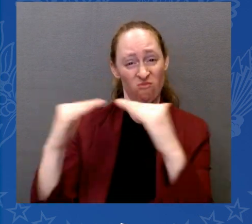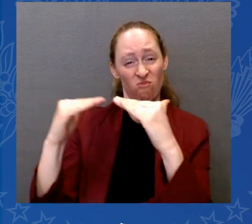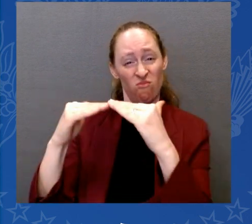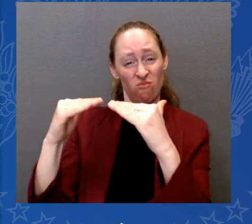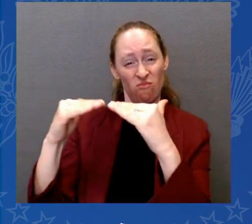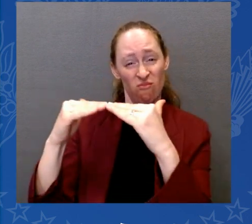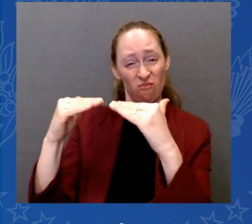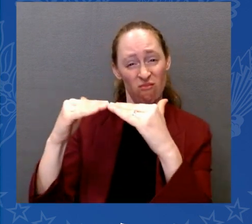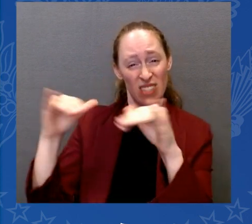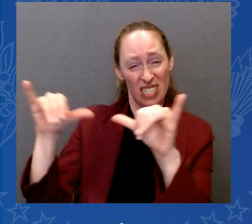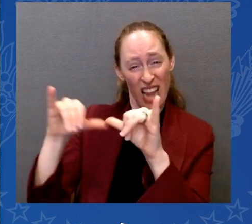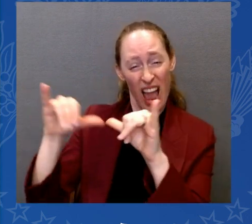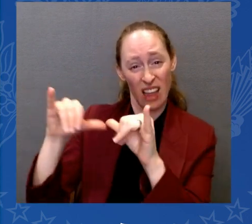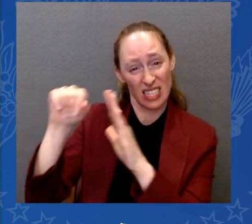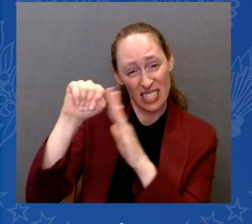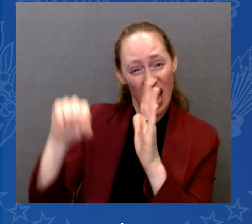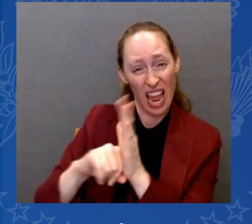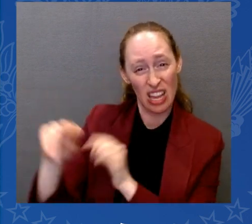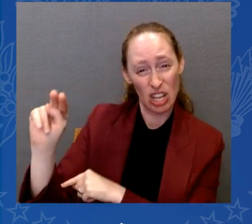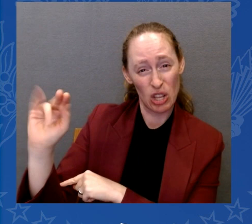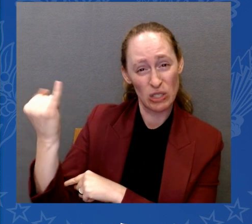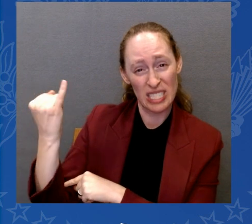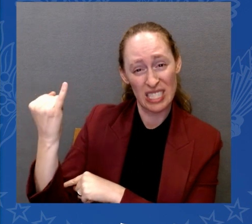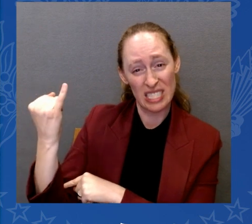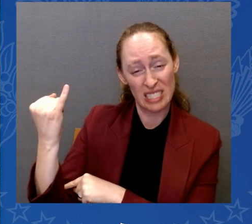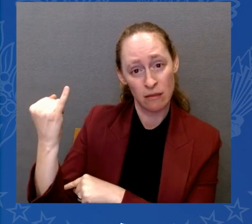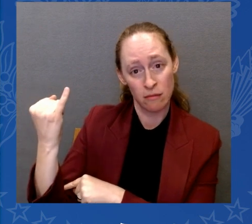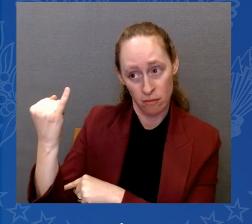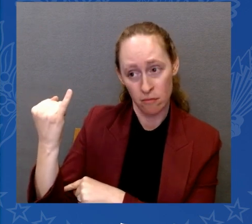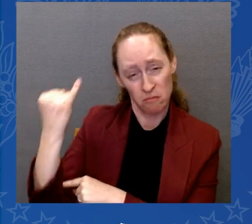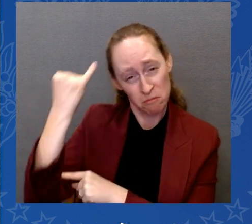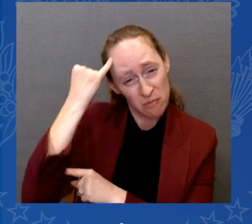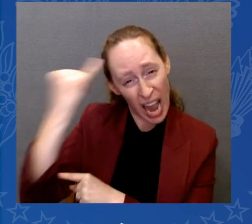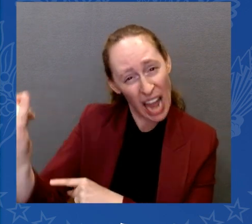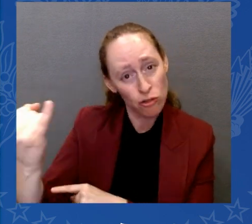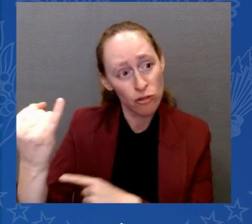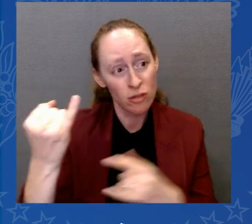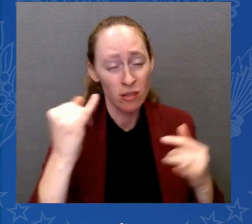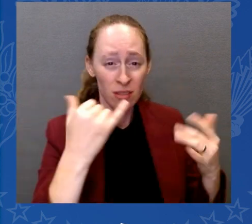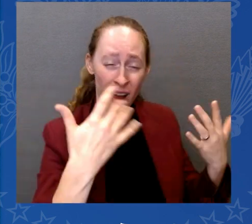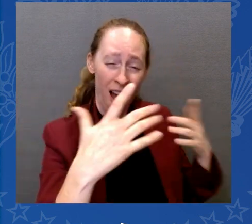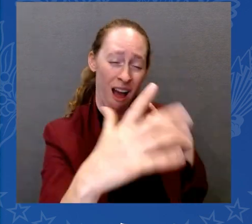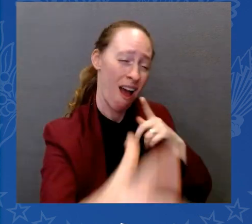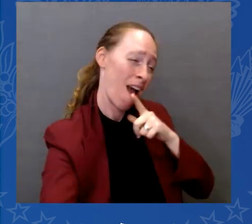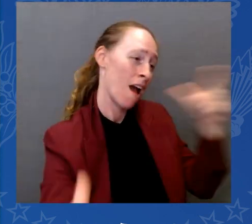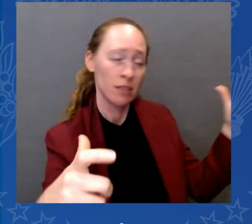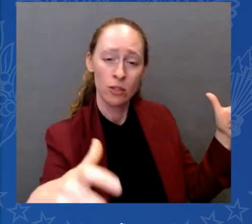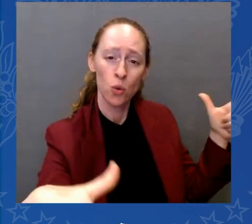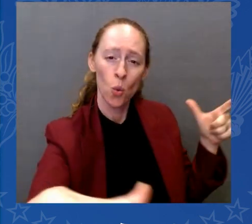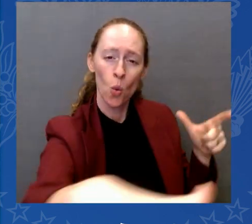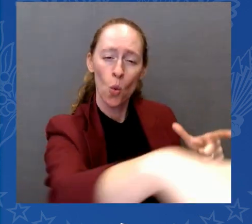from New Mexico to Washington State to Idaho, across the entire West. It's devastating.